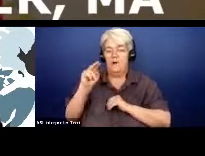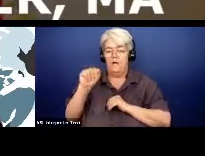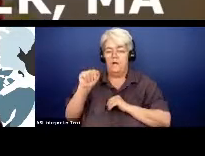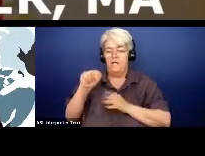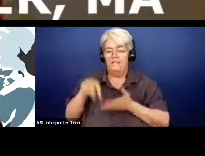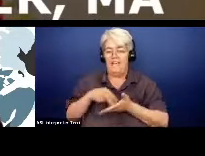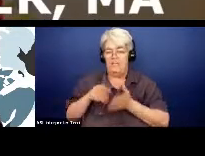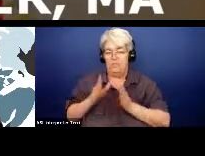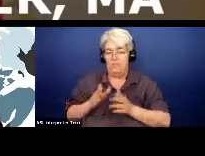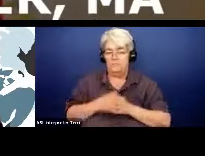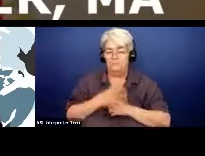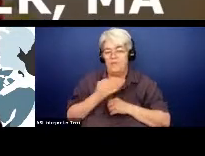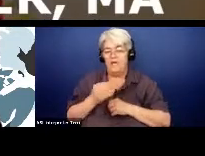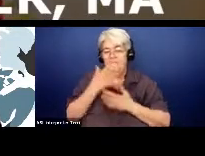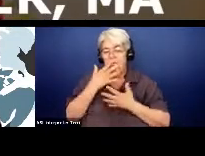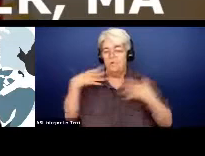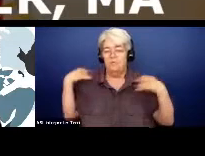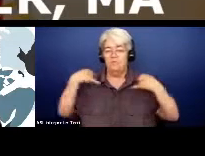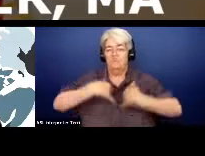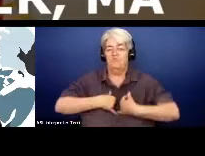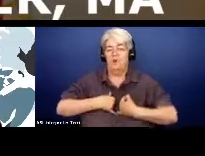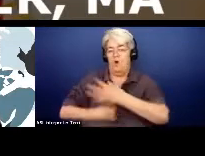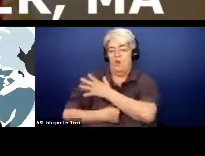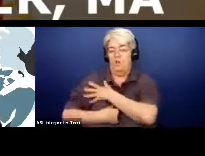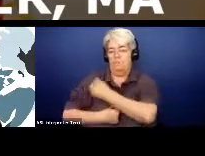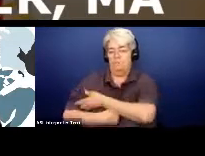had a colorful shawl on. In the background